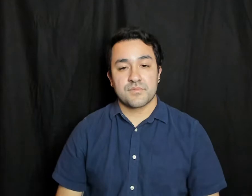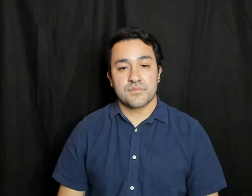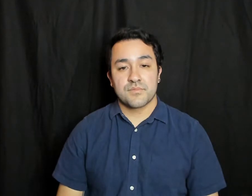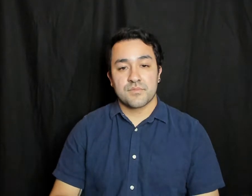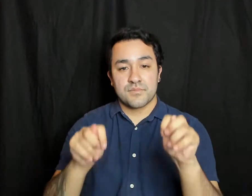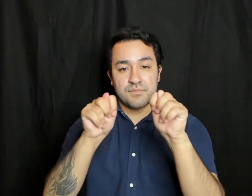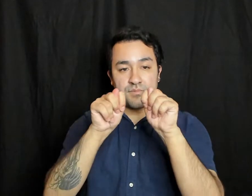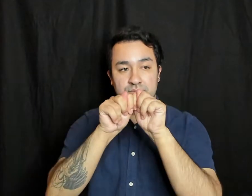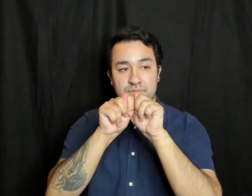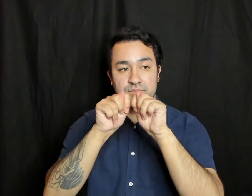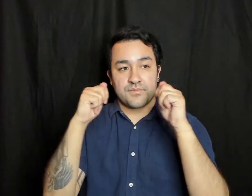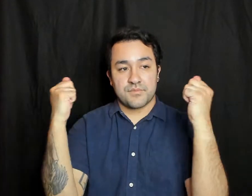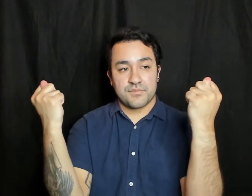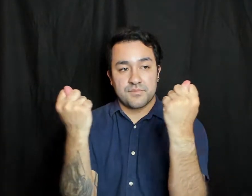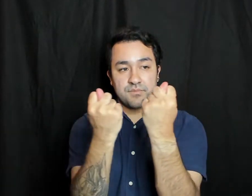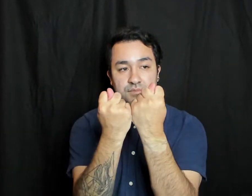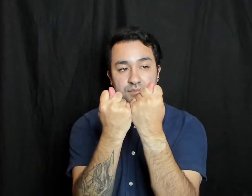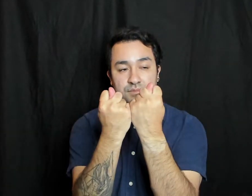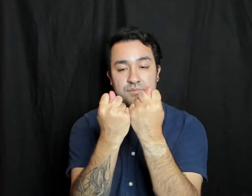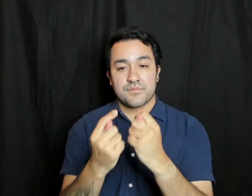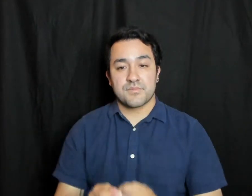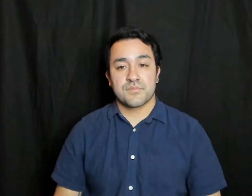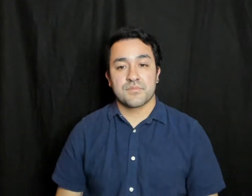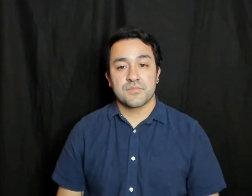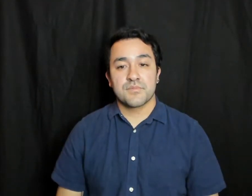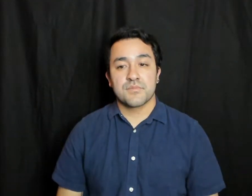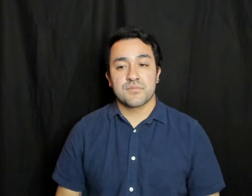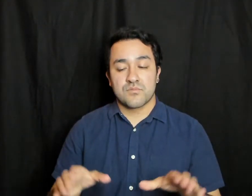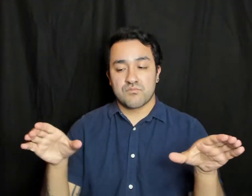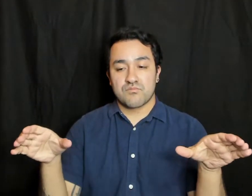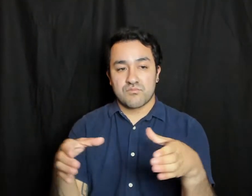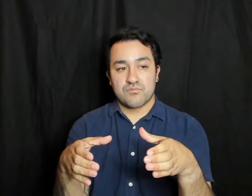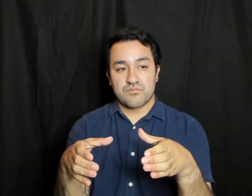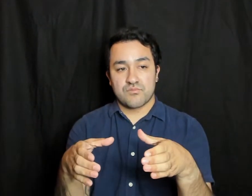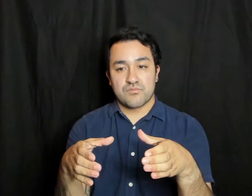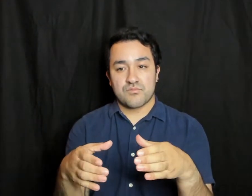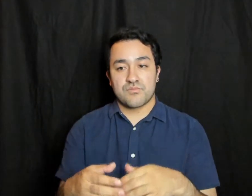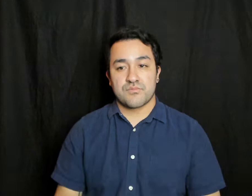TEAM GROUP; GROUP-IT e.g. Group together